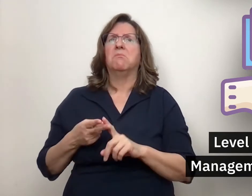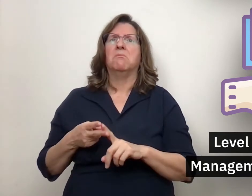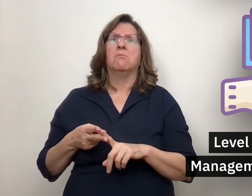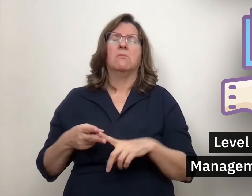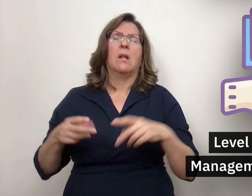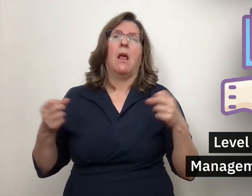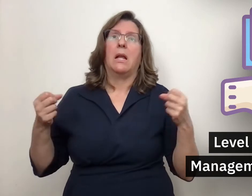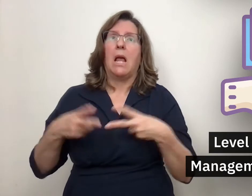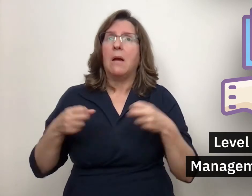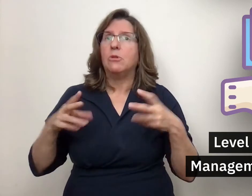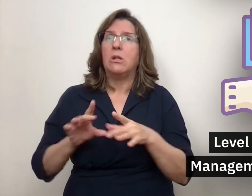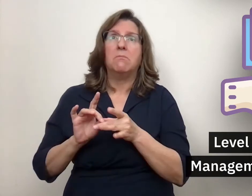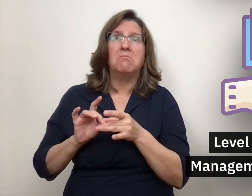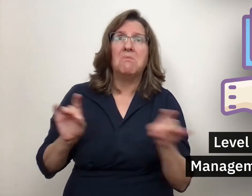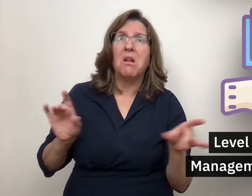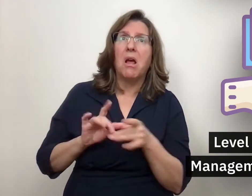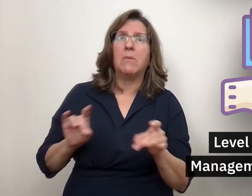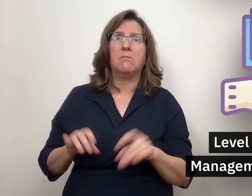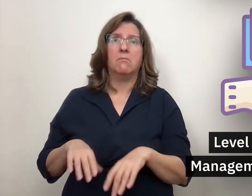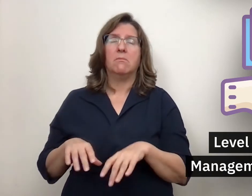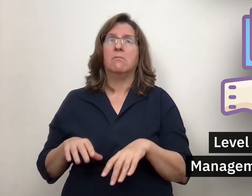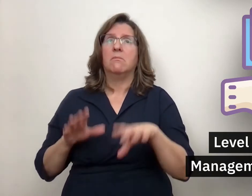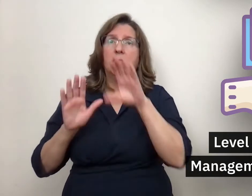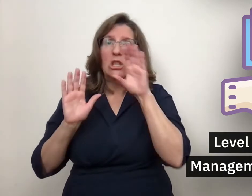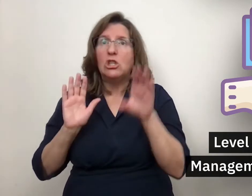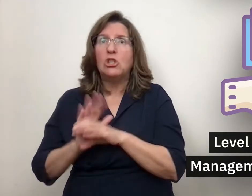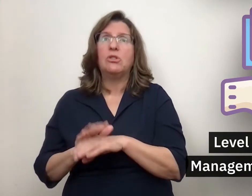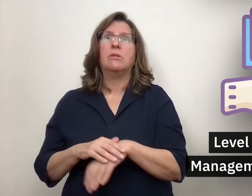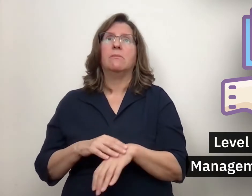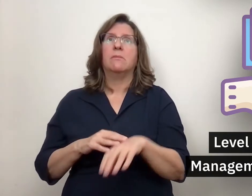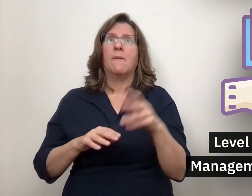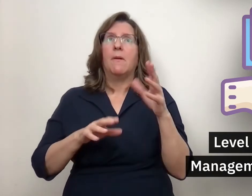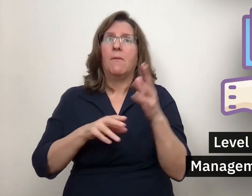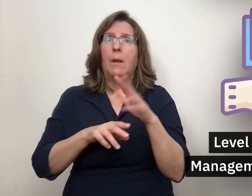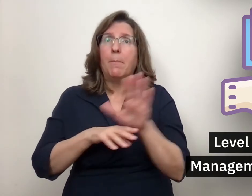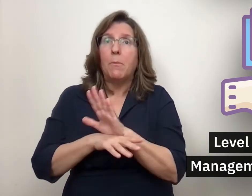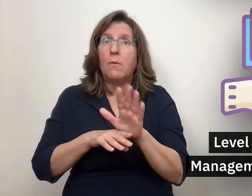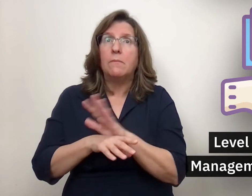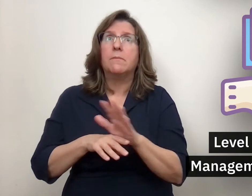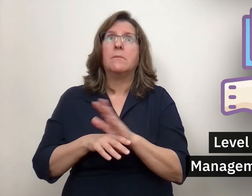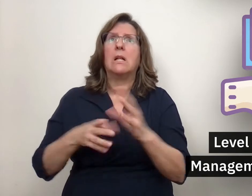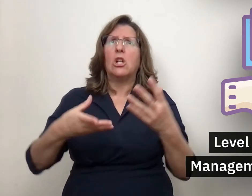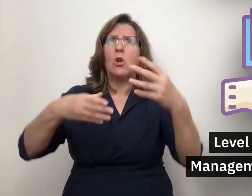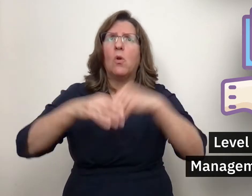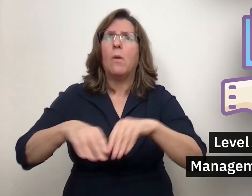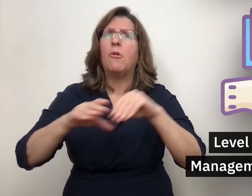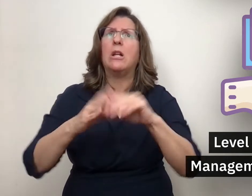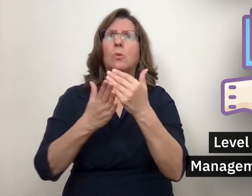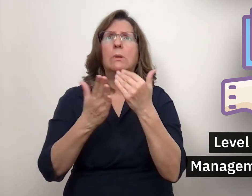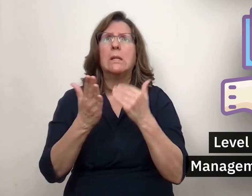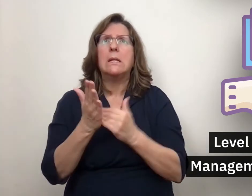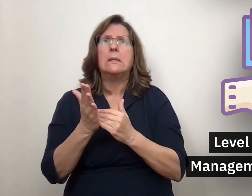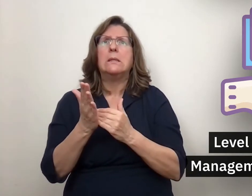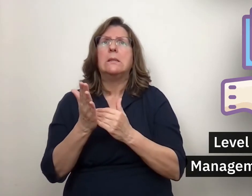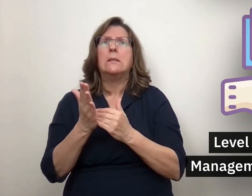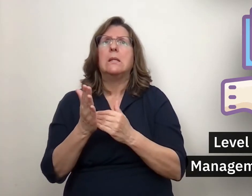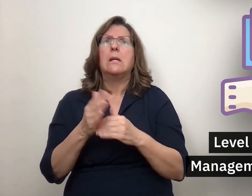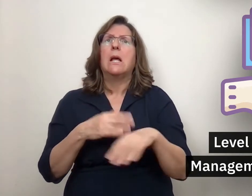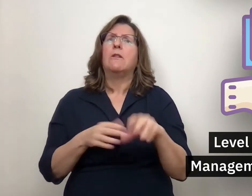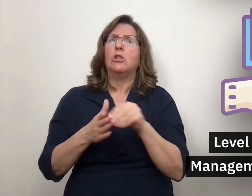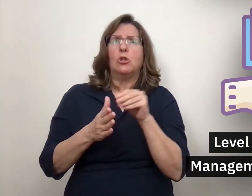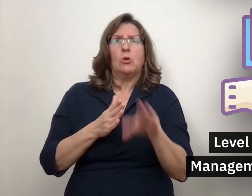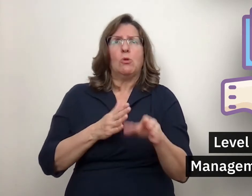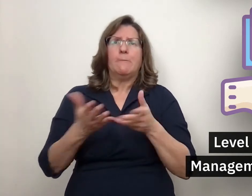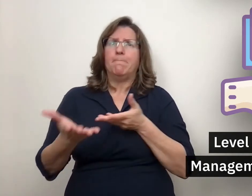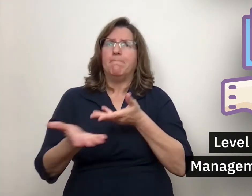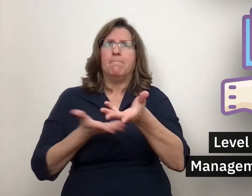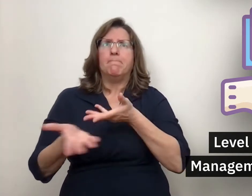As well as the course design features like captioning, images, videos, and other material created for the lesson.